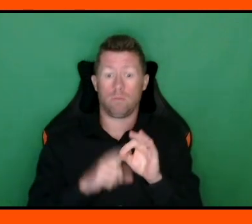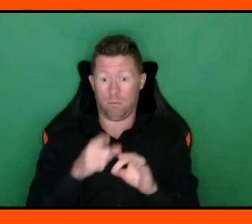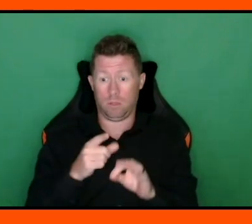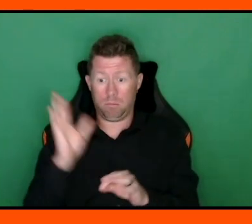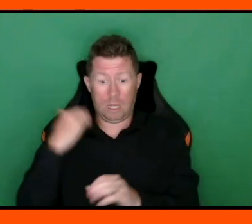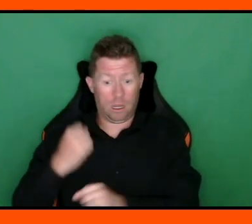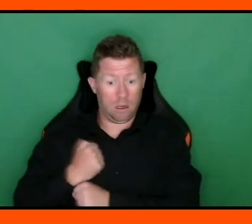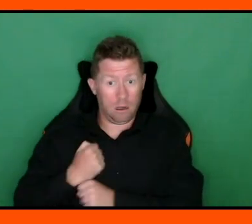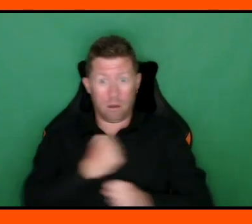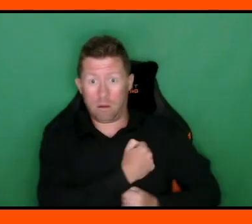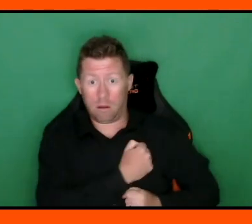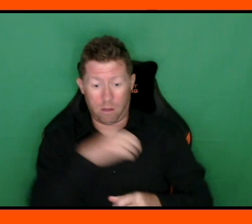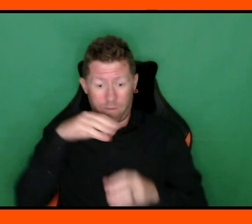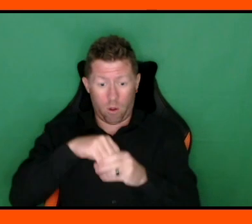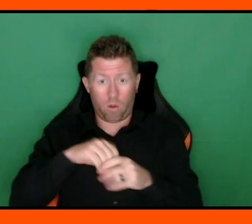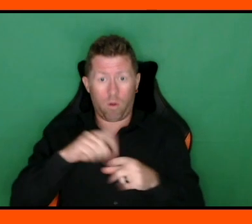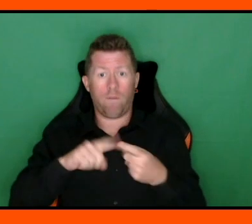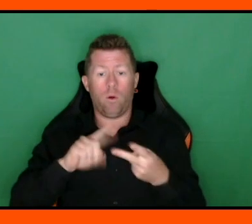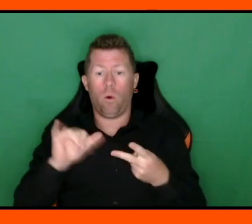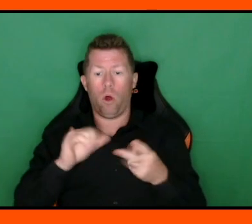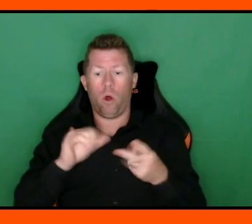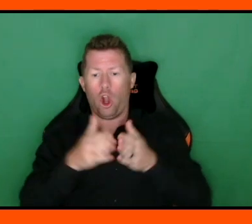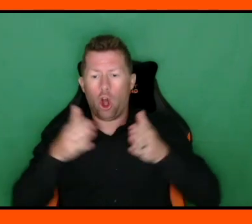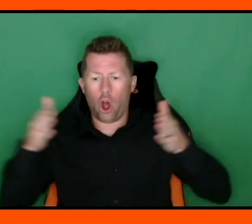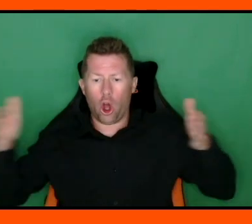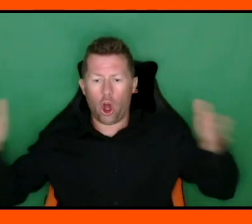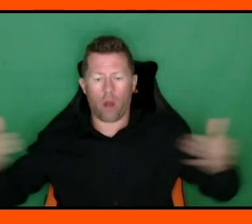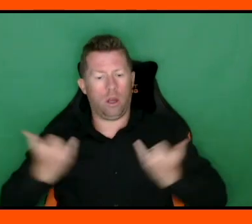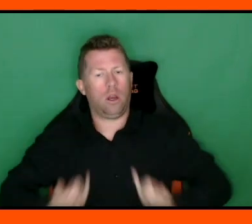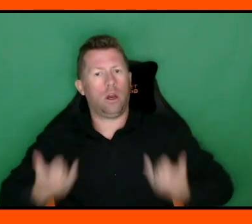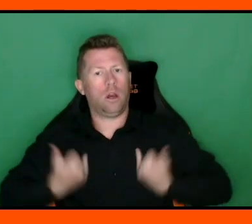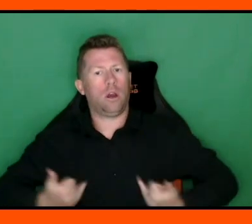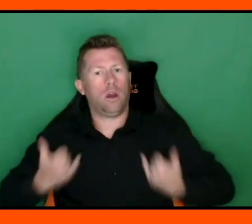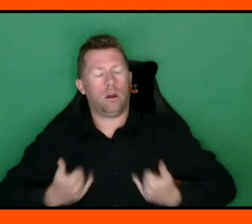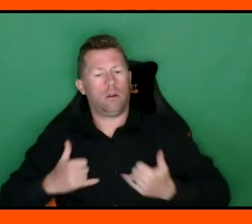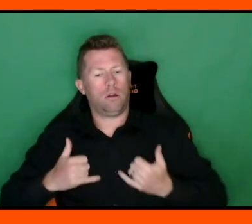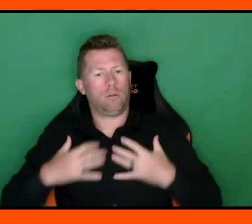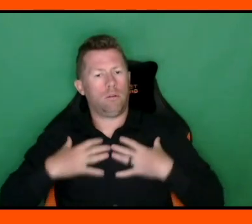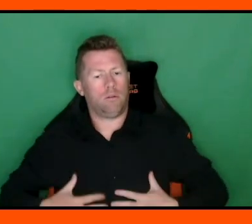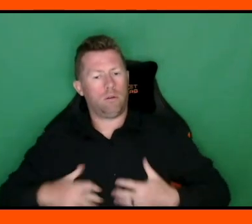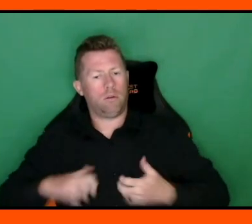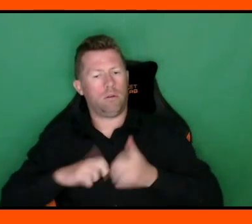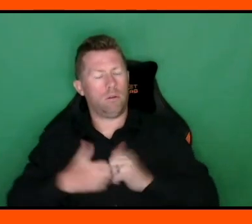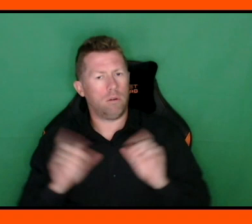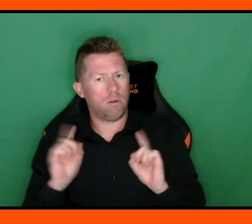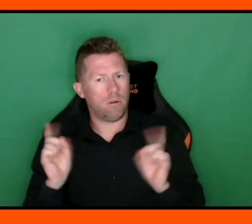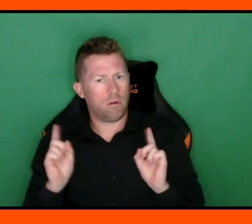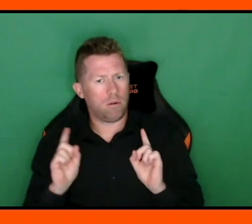and long term health conditions. With 2021 Census data we were able to see that one